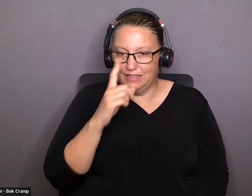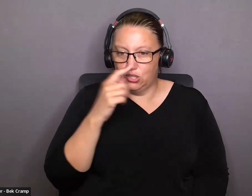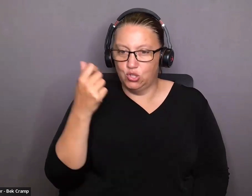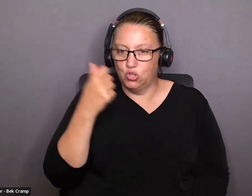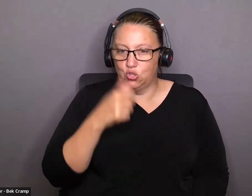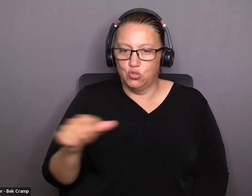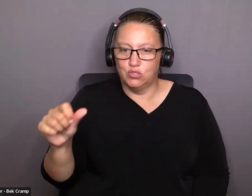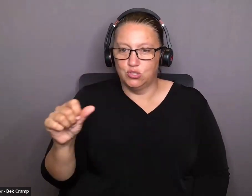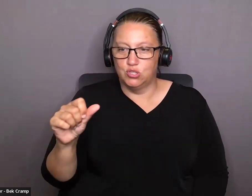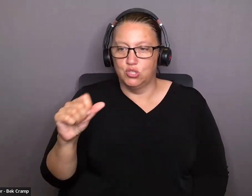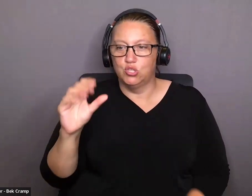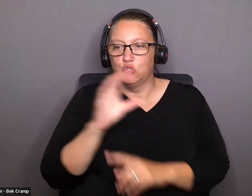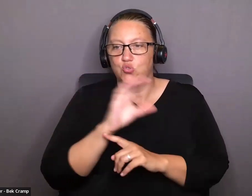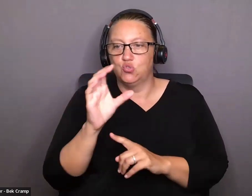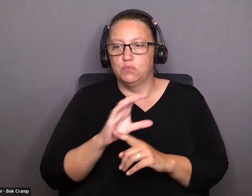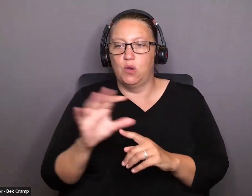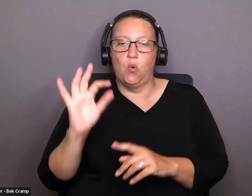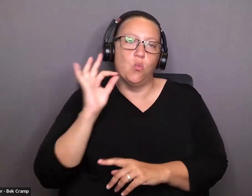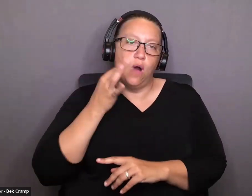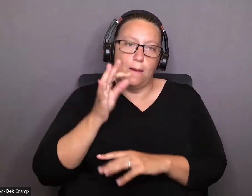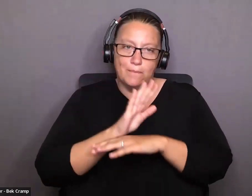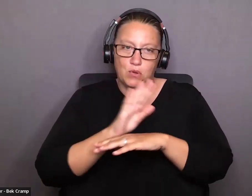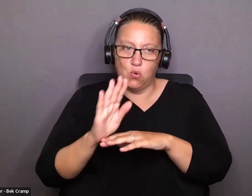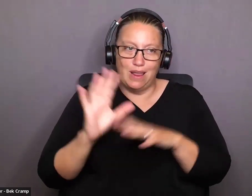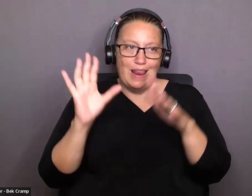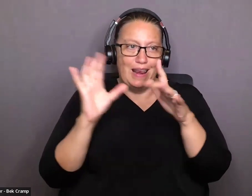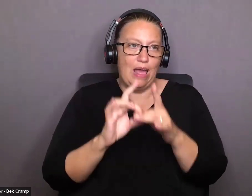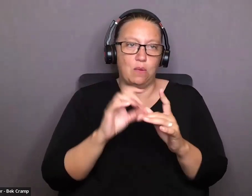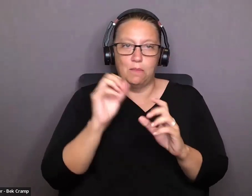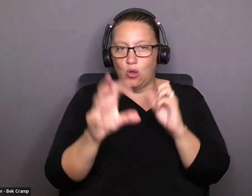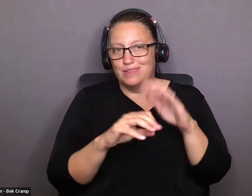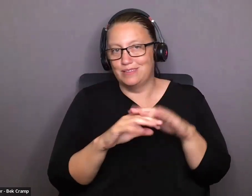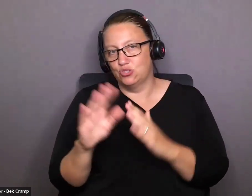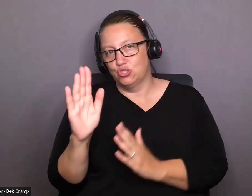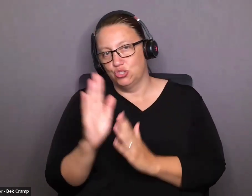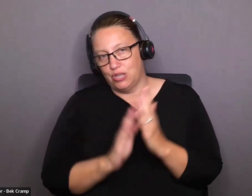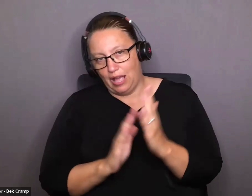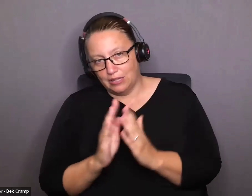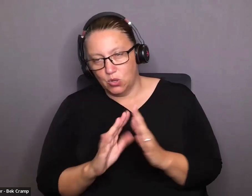link is will be posted into the chat. * or, if you want, you can take a moment